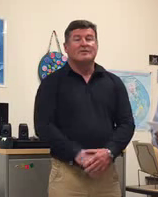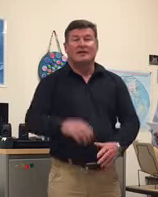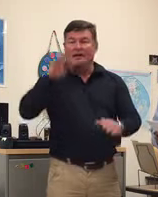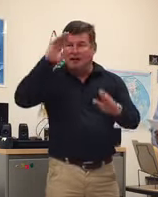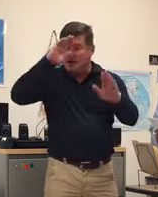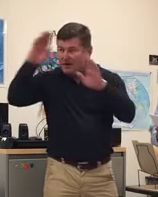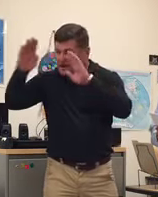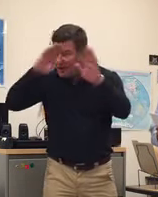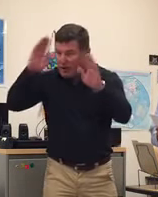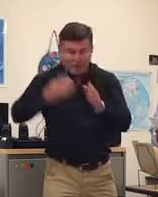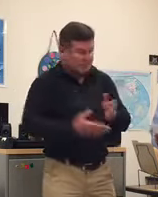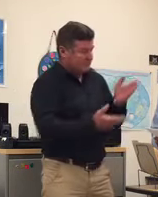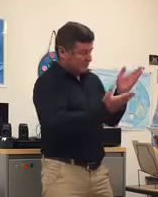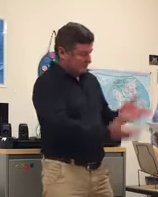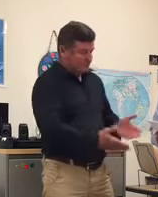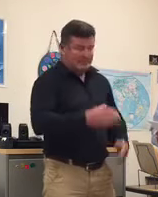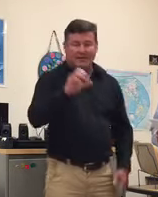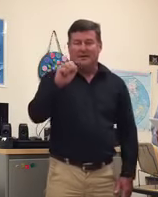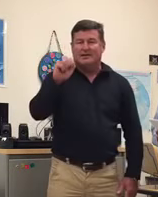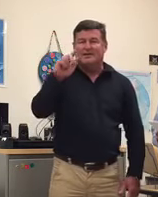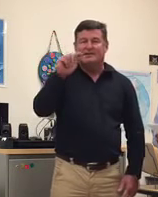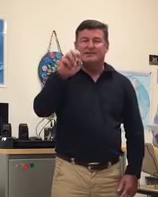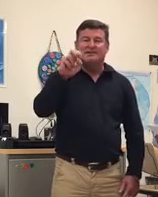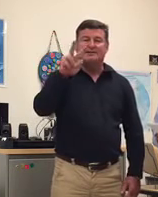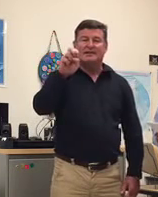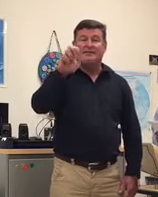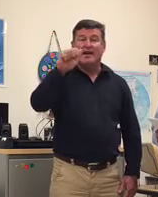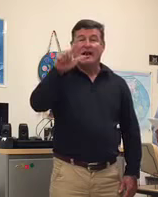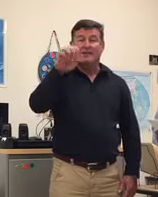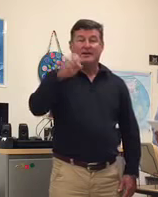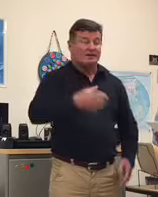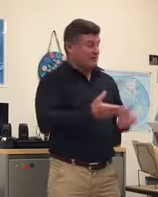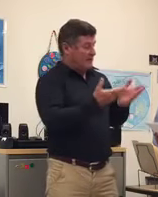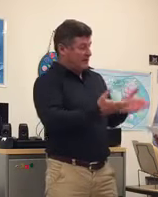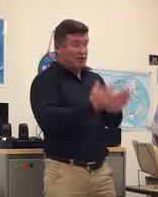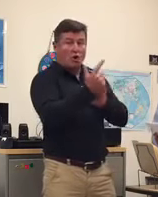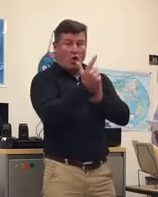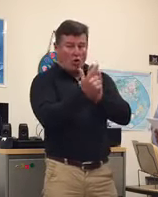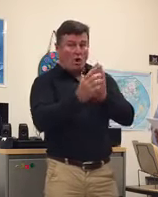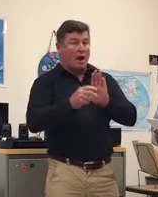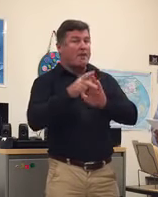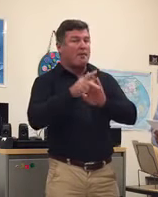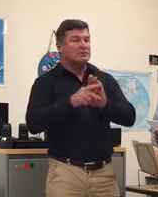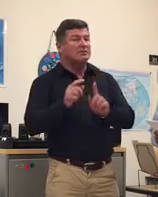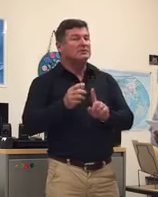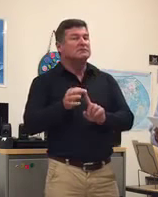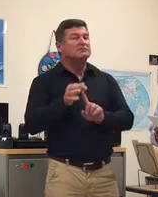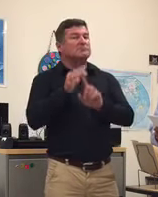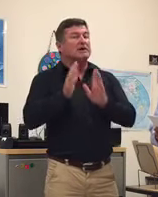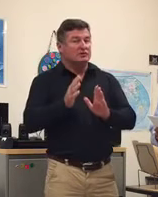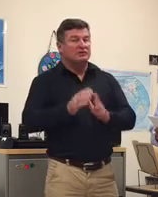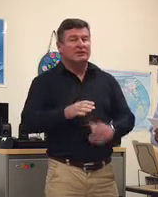Hello everyone. I'm Steve Aleman. I'm an attorney and policy specialist at Disability Rights Texas.